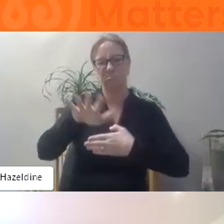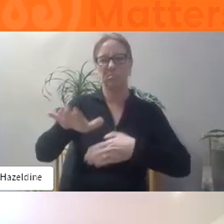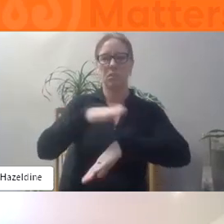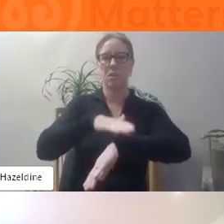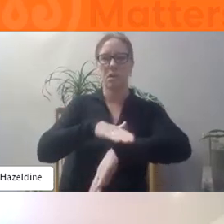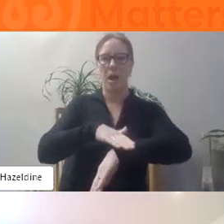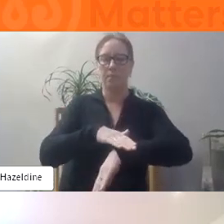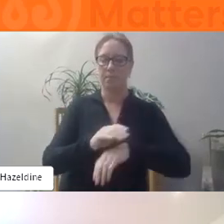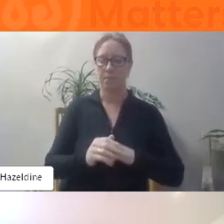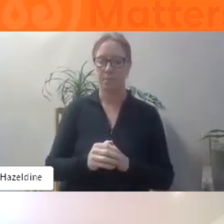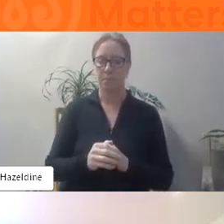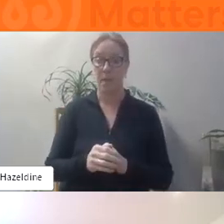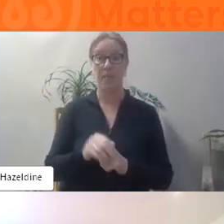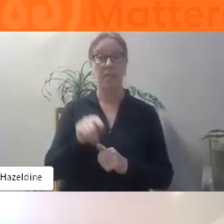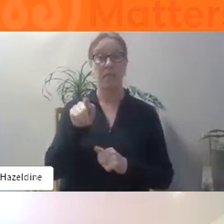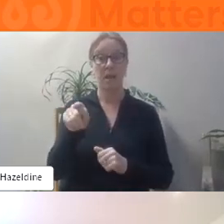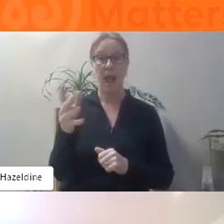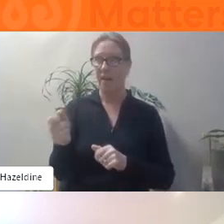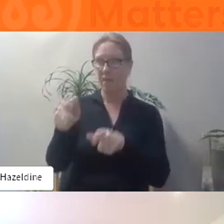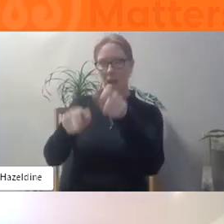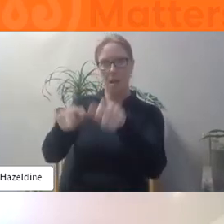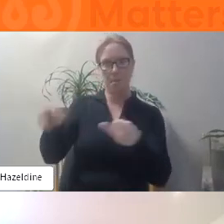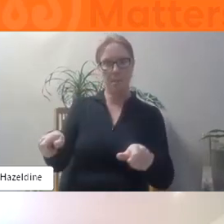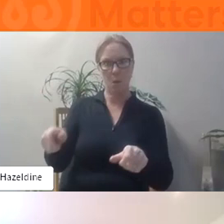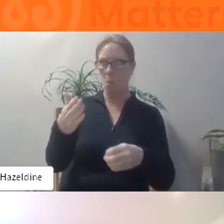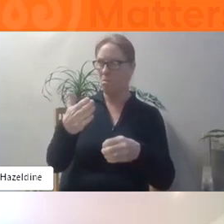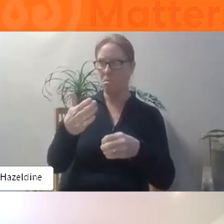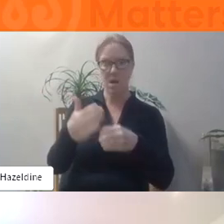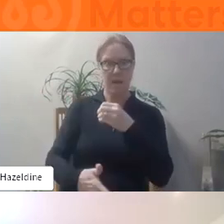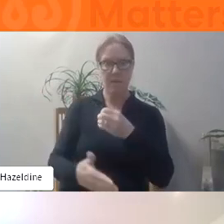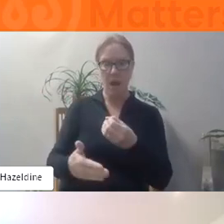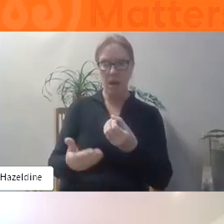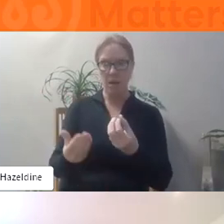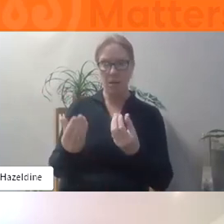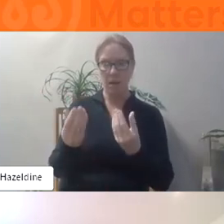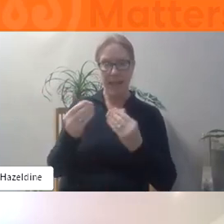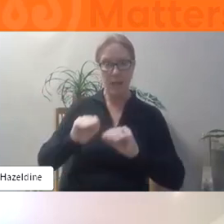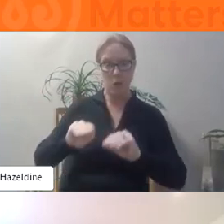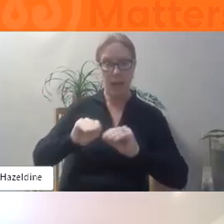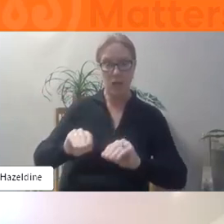had some people who had never had education going into the education